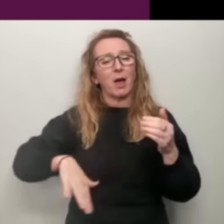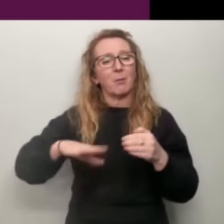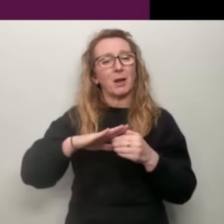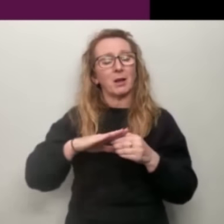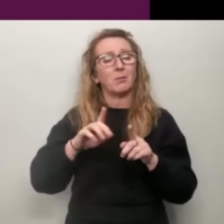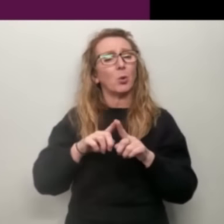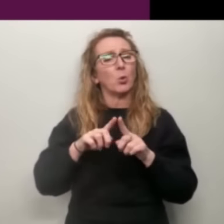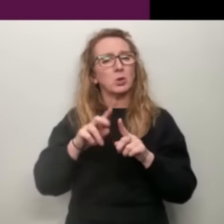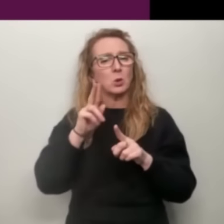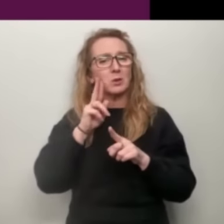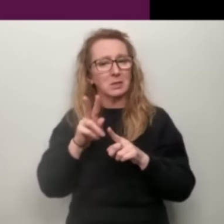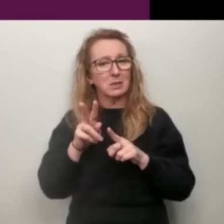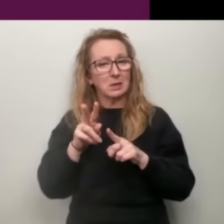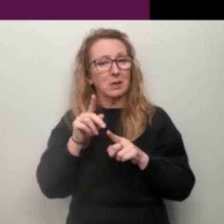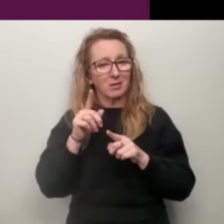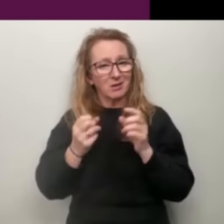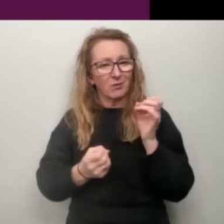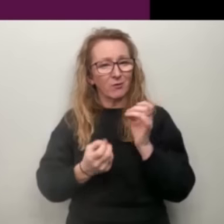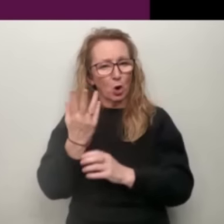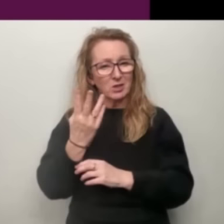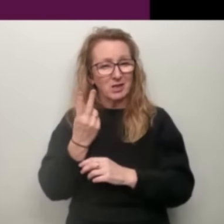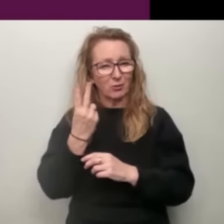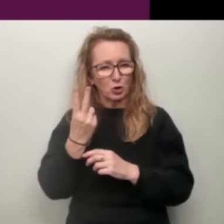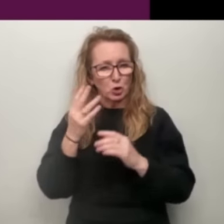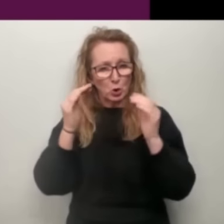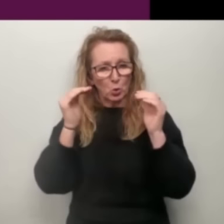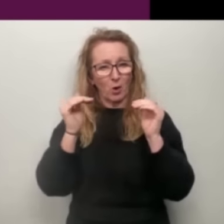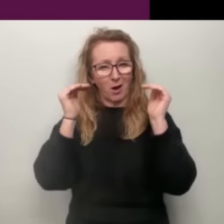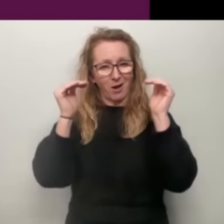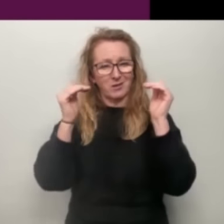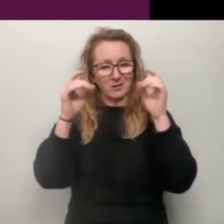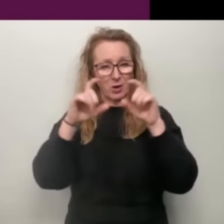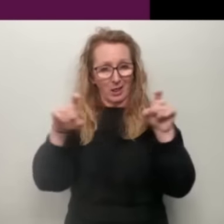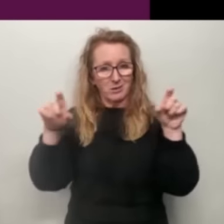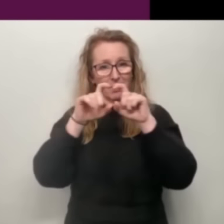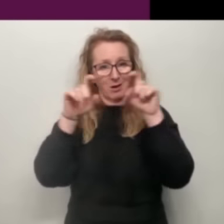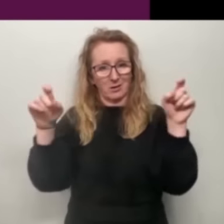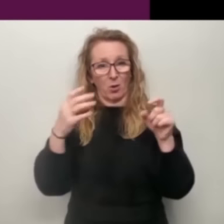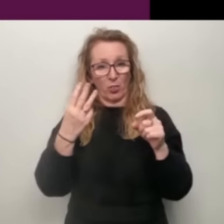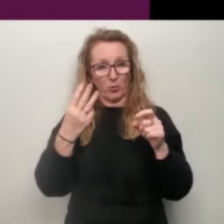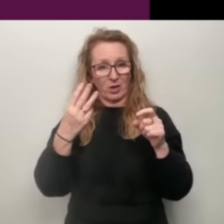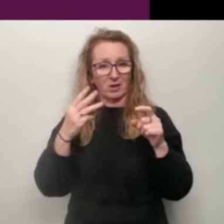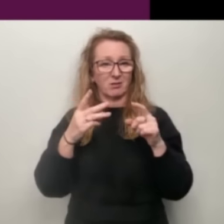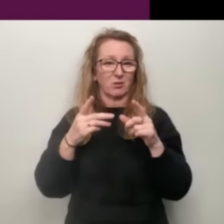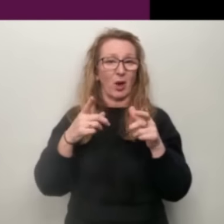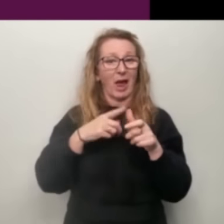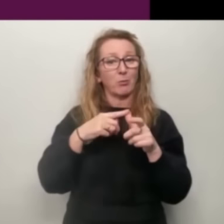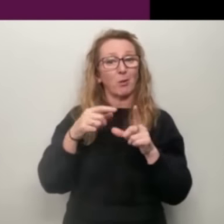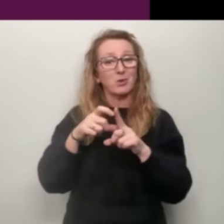that this particular furnace had two of the lintels added. We can see the name there, Abraham Darby 1777